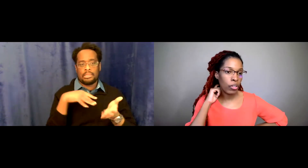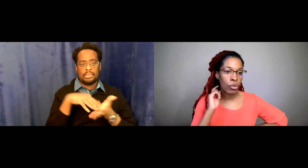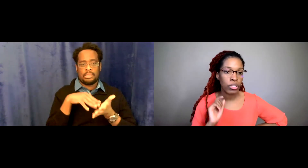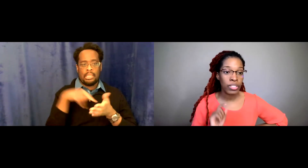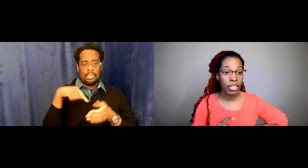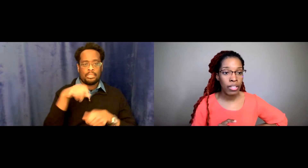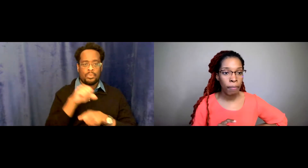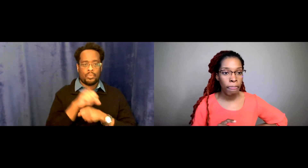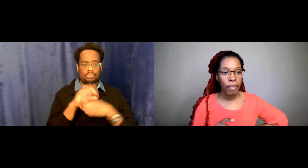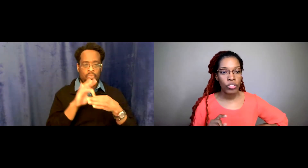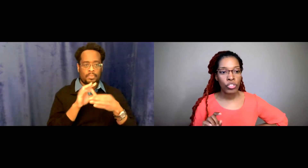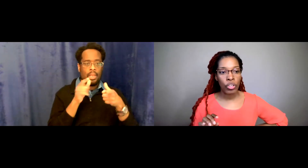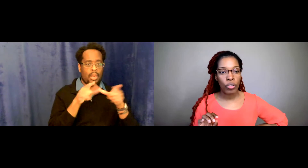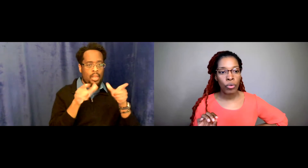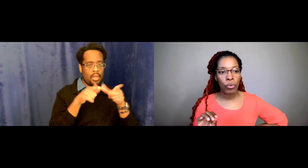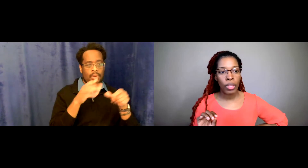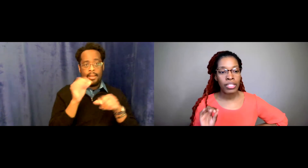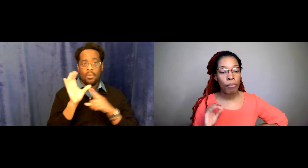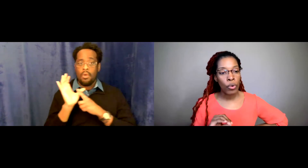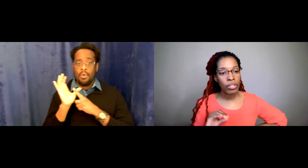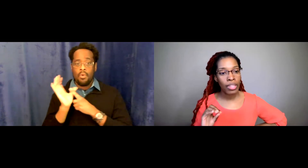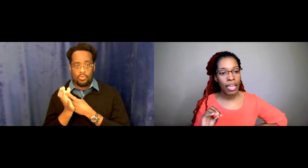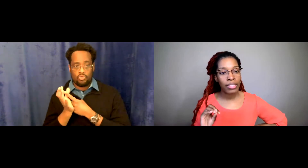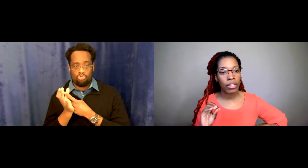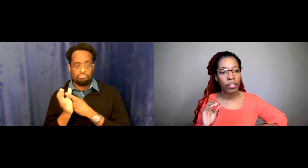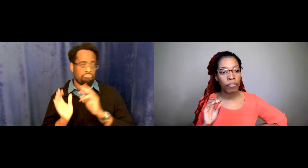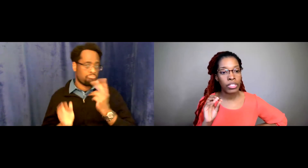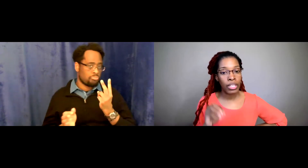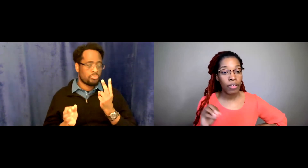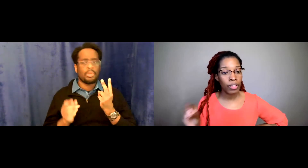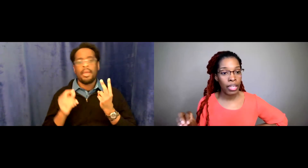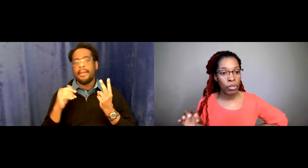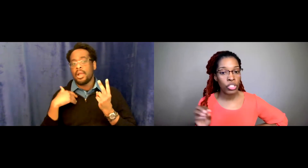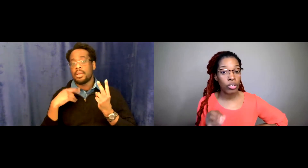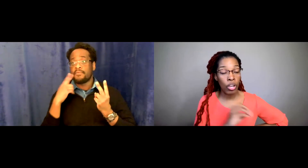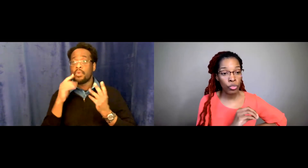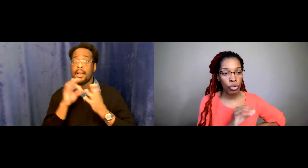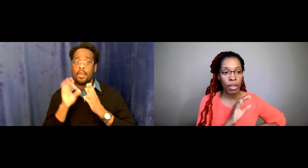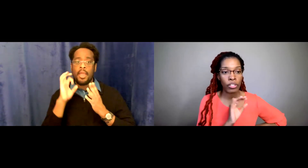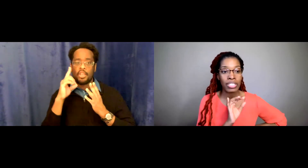course of study so it's important that the study of language and culture while they're